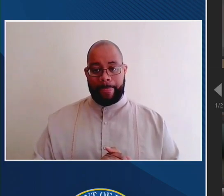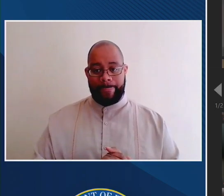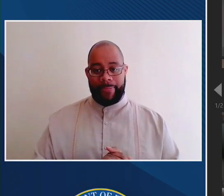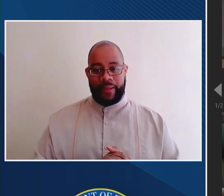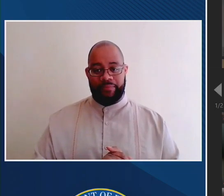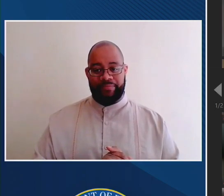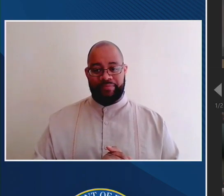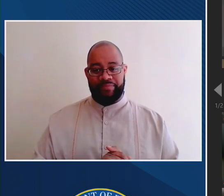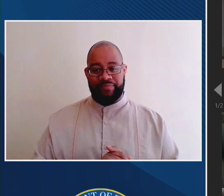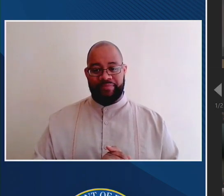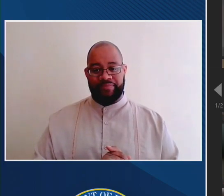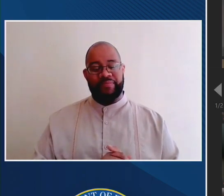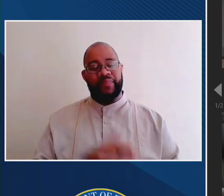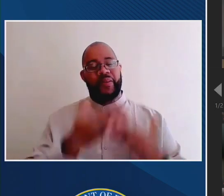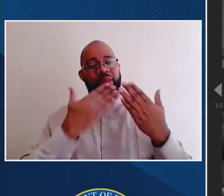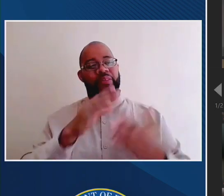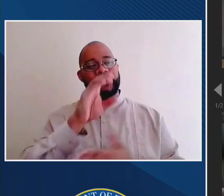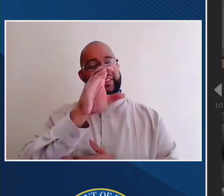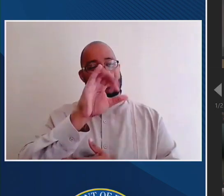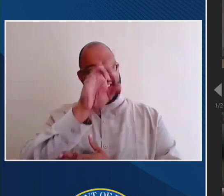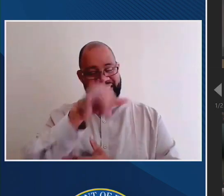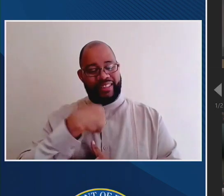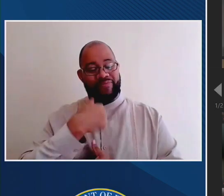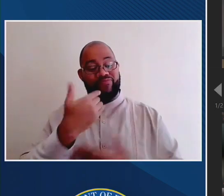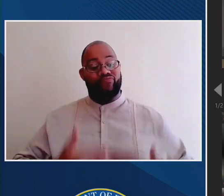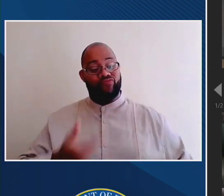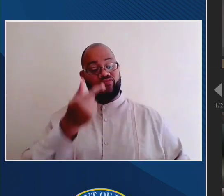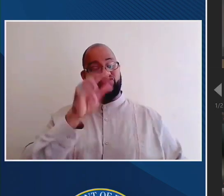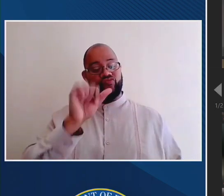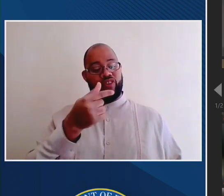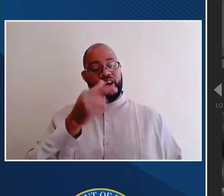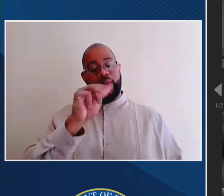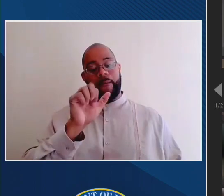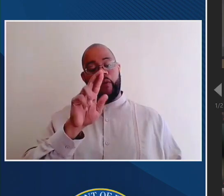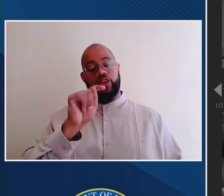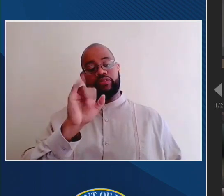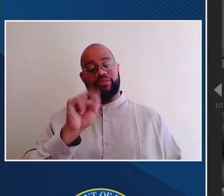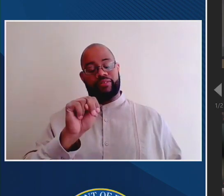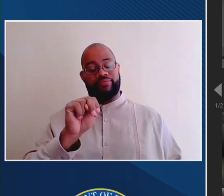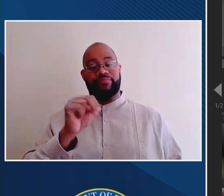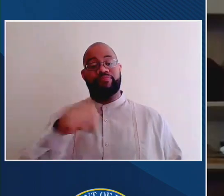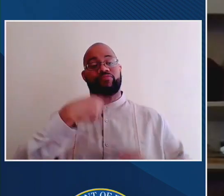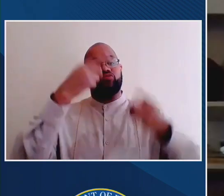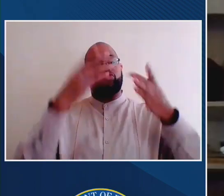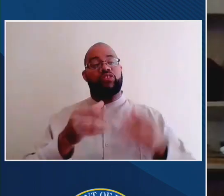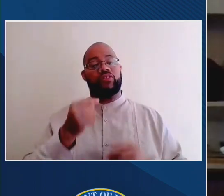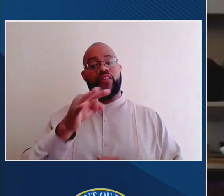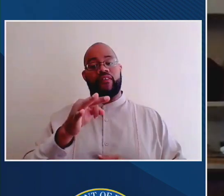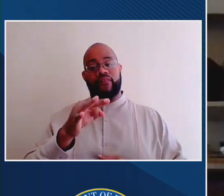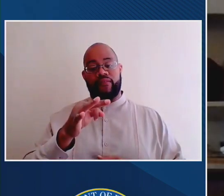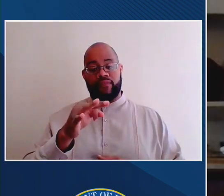Thank you, Cindy. I'm Greg Martin. I'm the director of the policy development group with the office